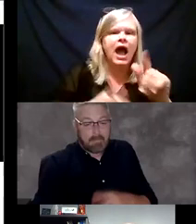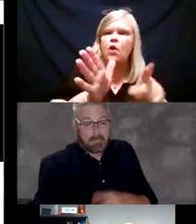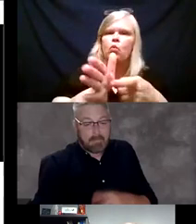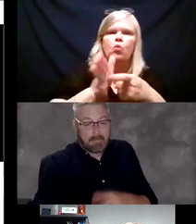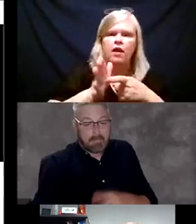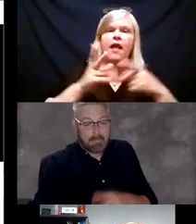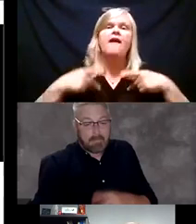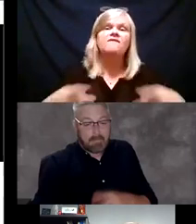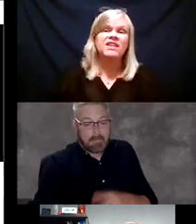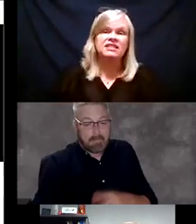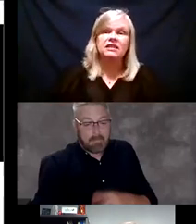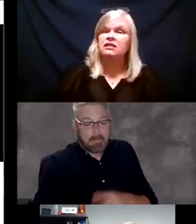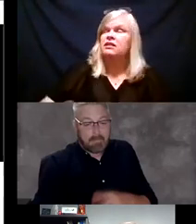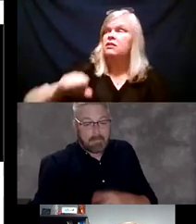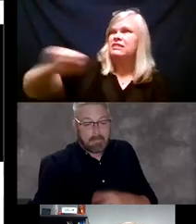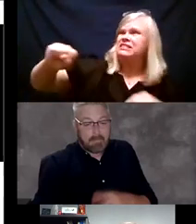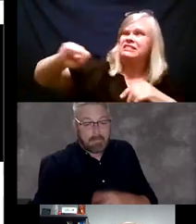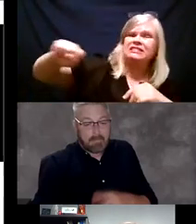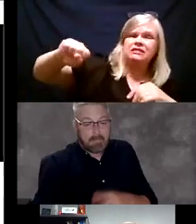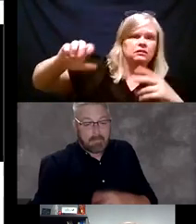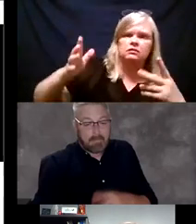PHYSICAL RESISTANCE IS NOT A REQUIREMENT TO SHOW THAT AN ACT